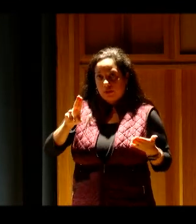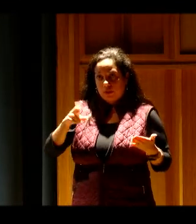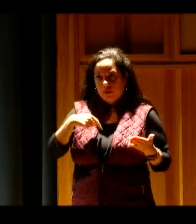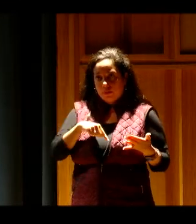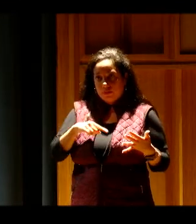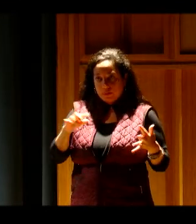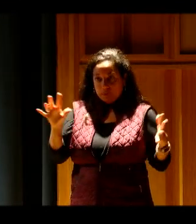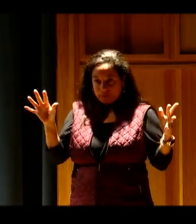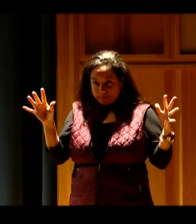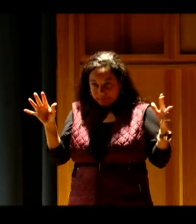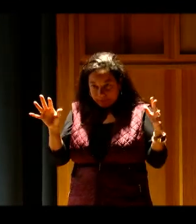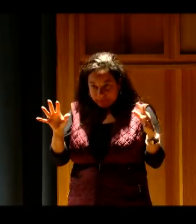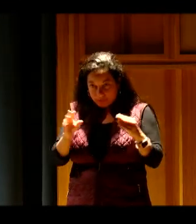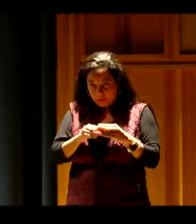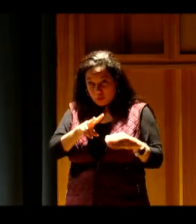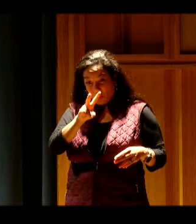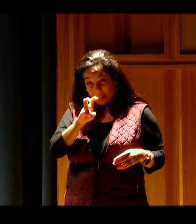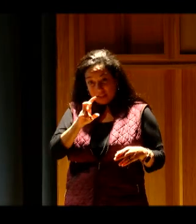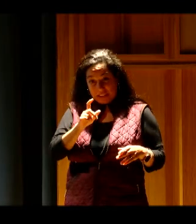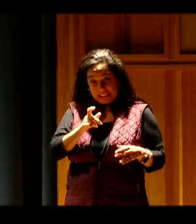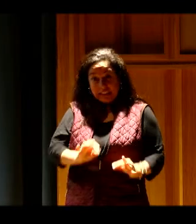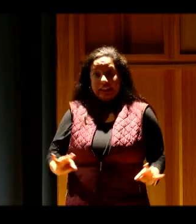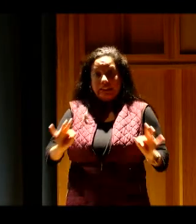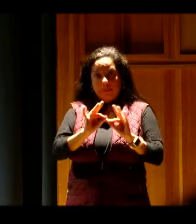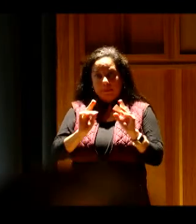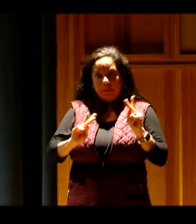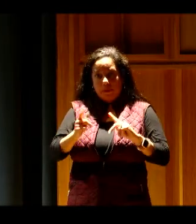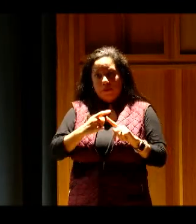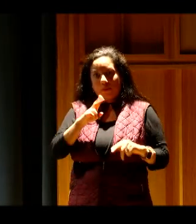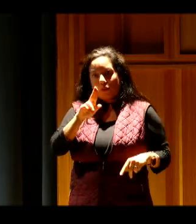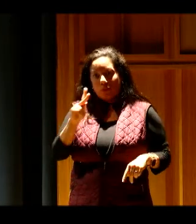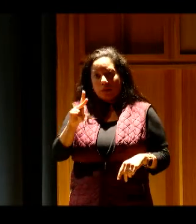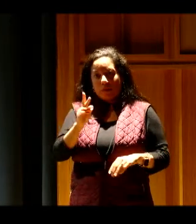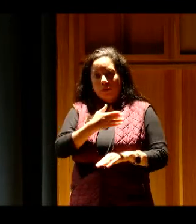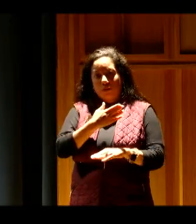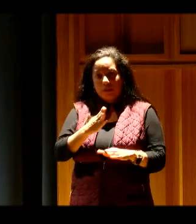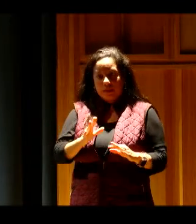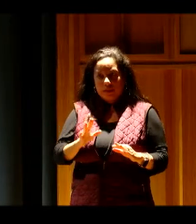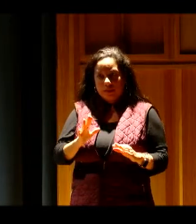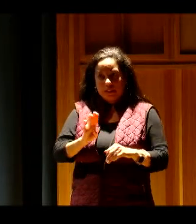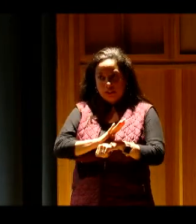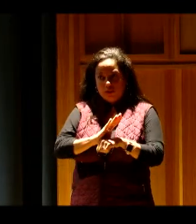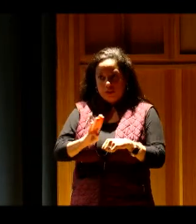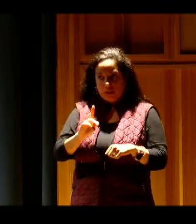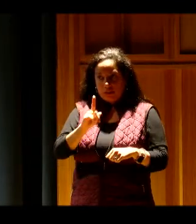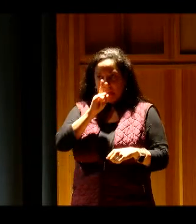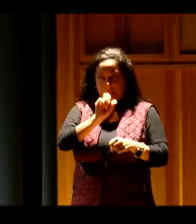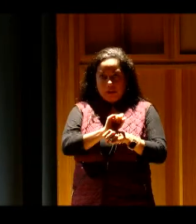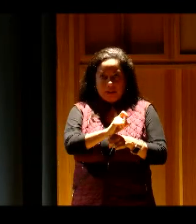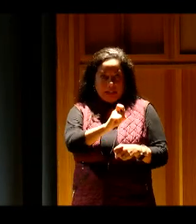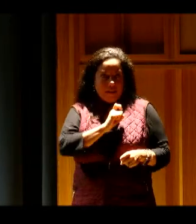200 key players from the UK music industry who gave us literally gave us their electricity bills,